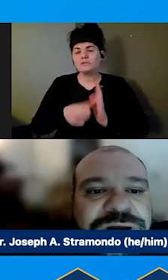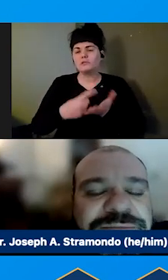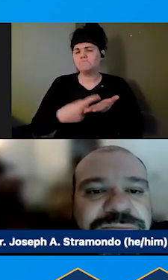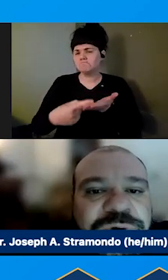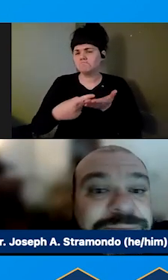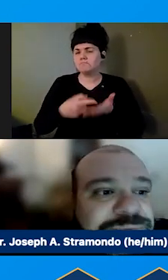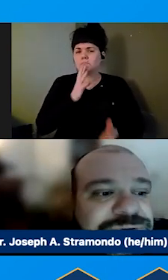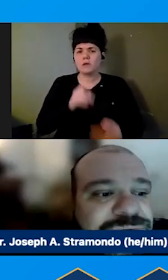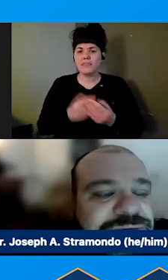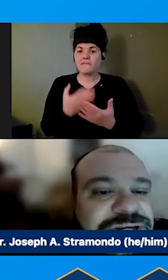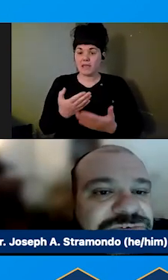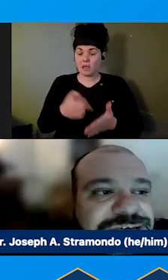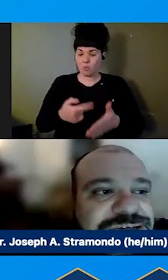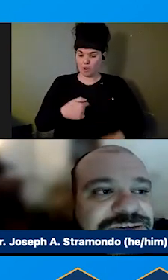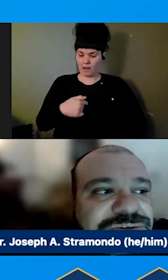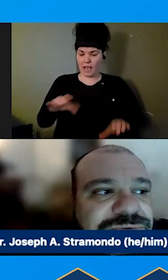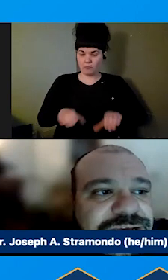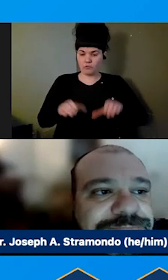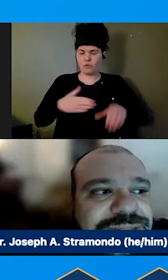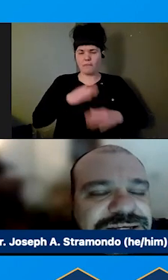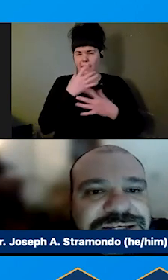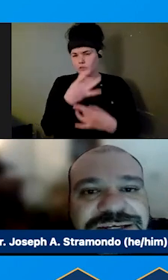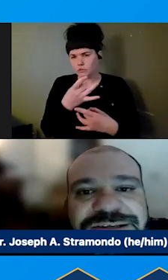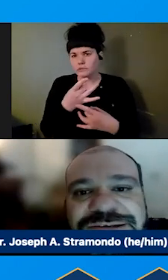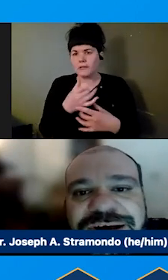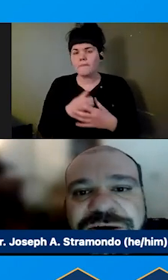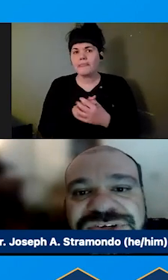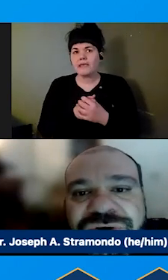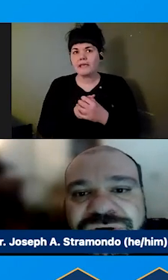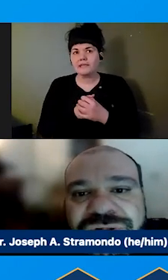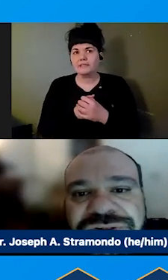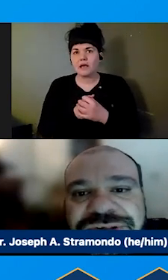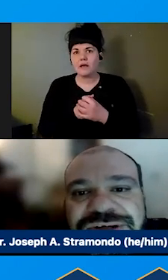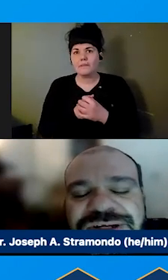fact that what I'm up to, what I'm interested in doing is